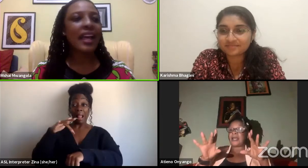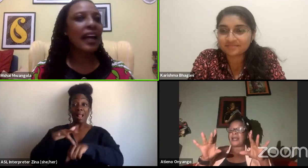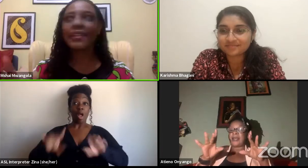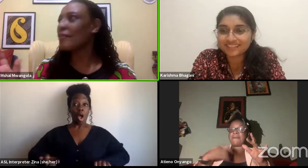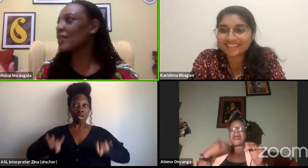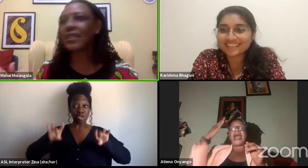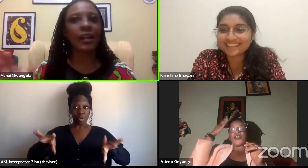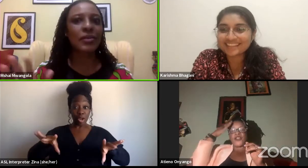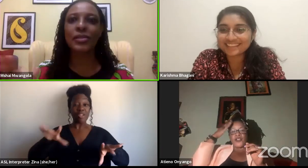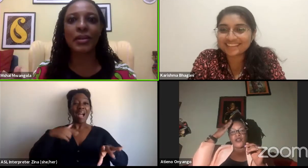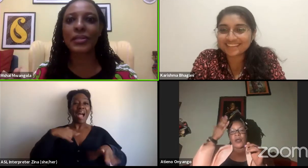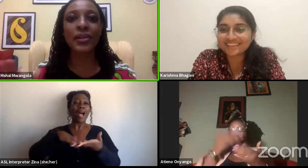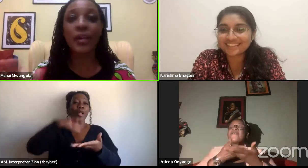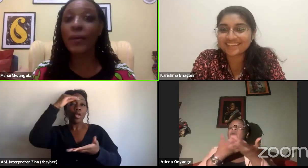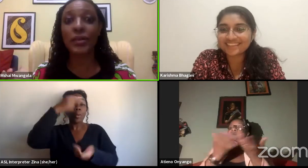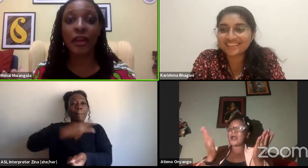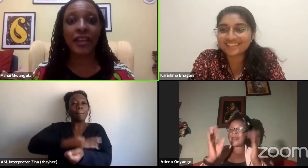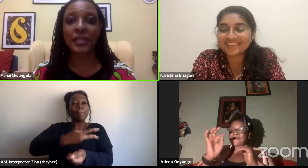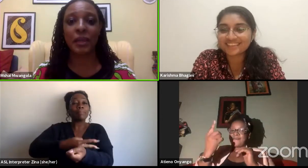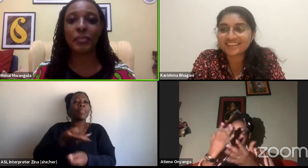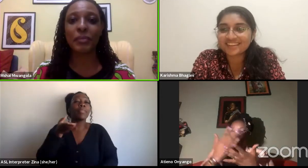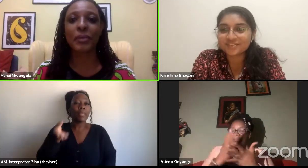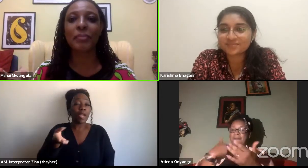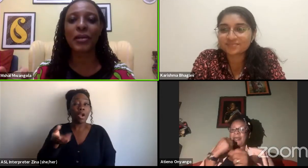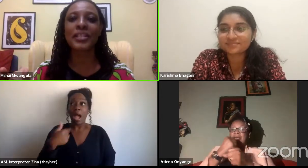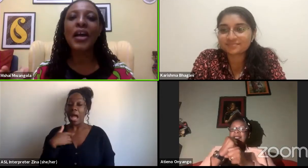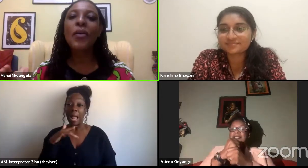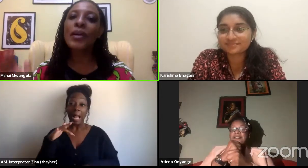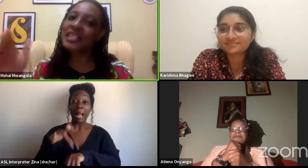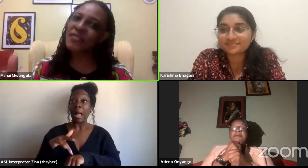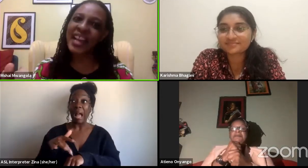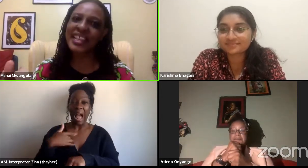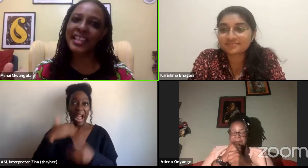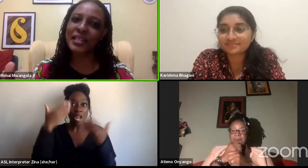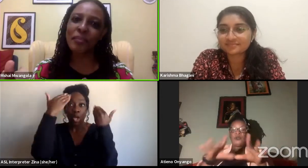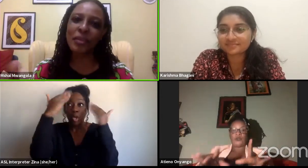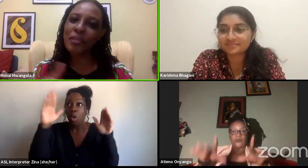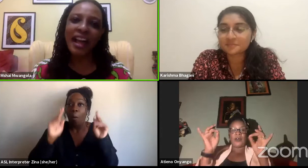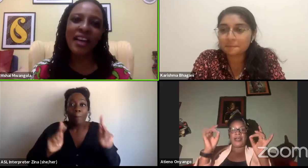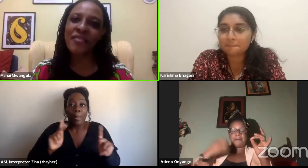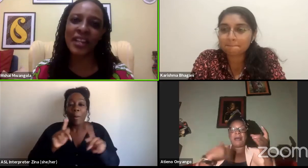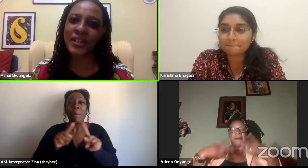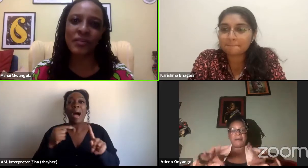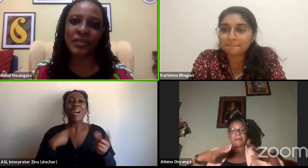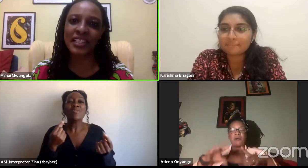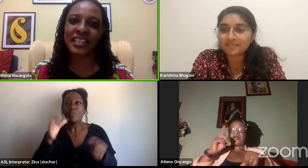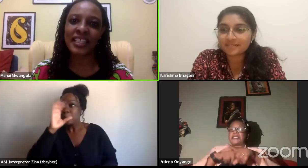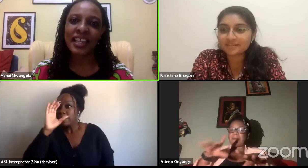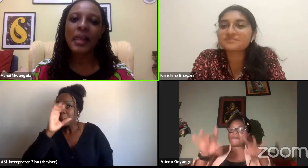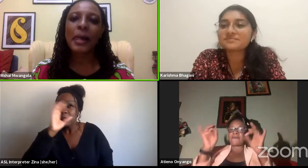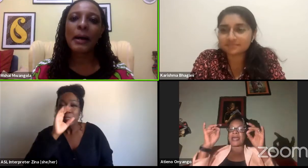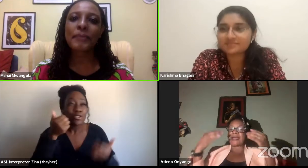And the first thing I was doing was okay, where do I find my people? Because once I find theater people, I find a community.